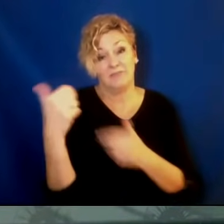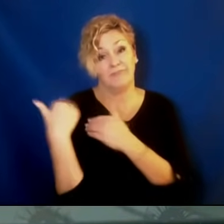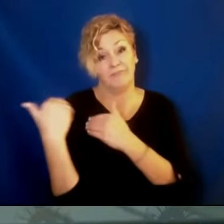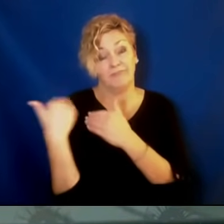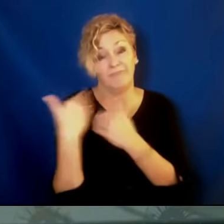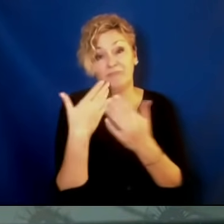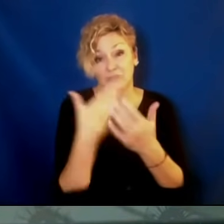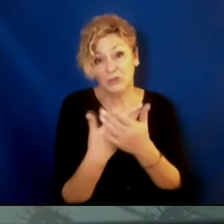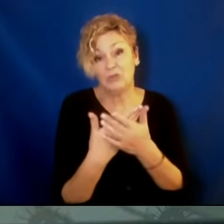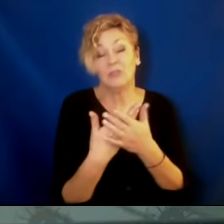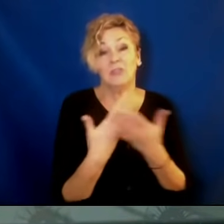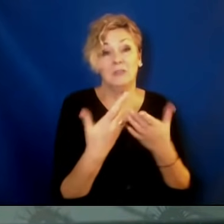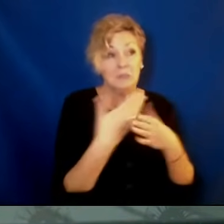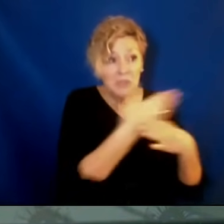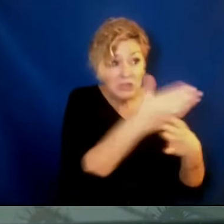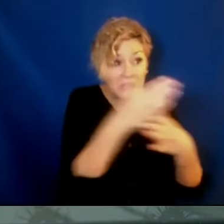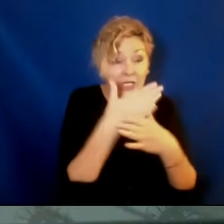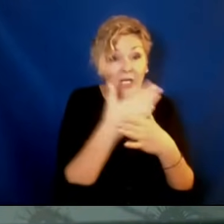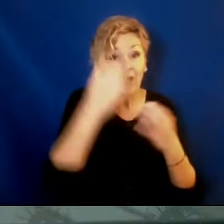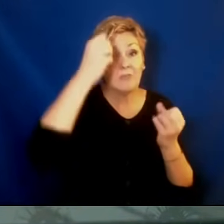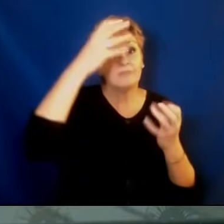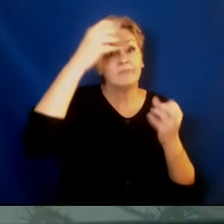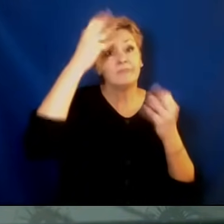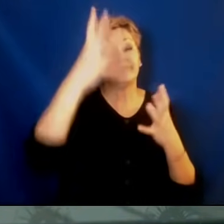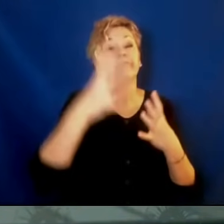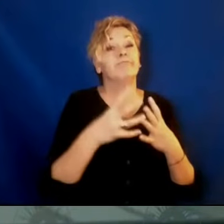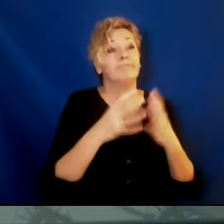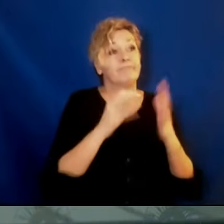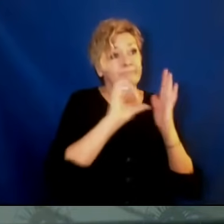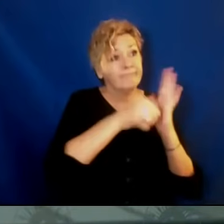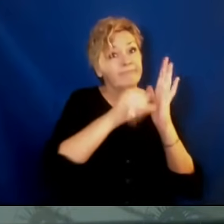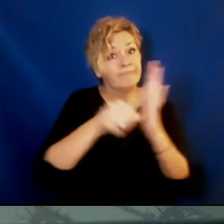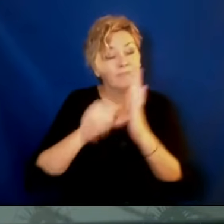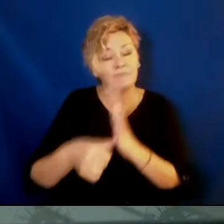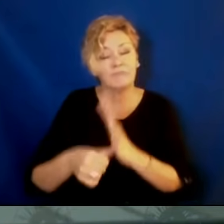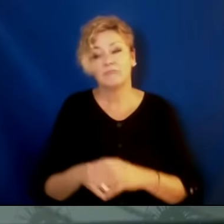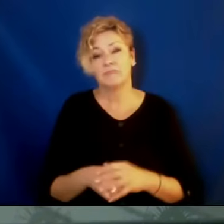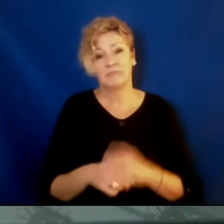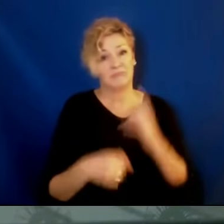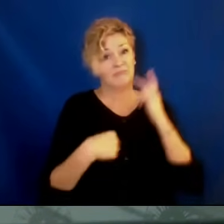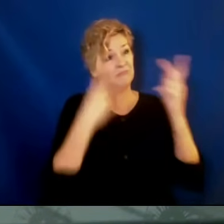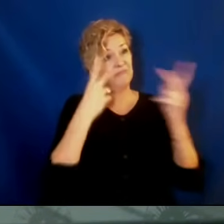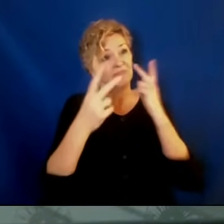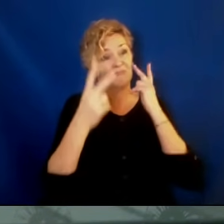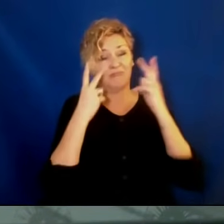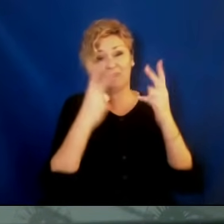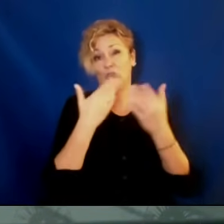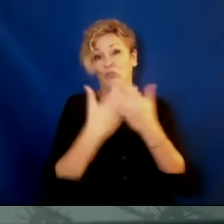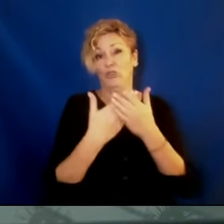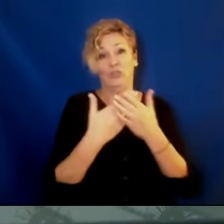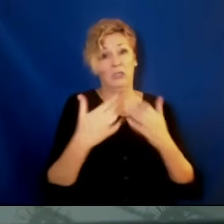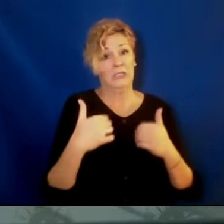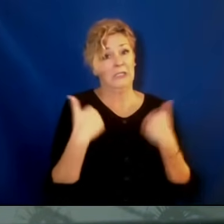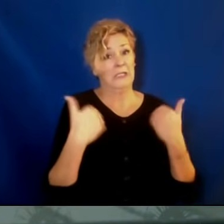So we need to engage in people, they are affected by this and they have paid a significant price.